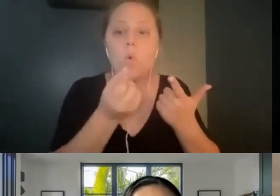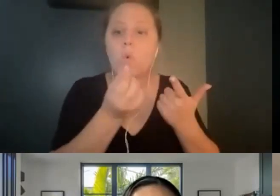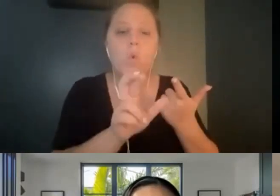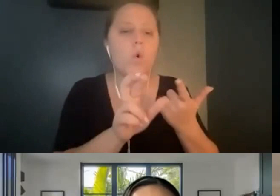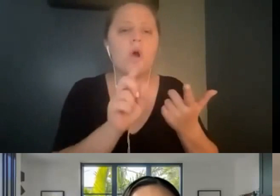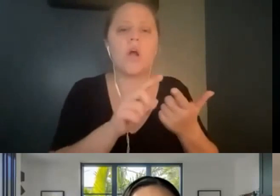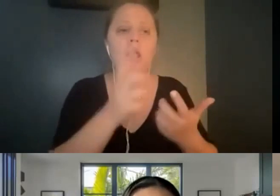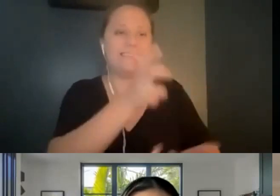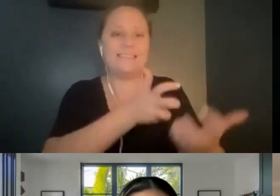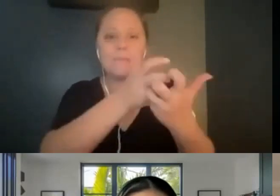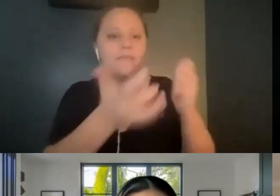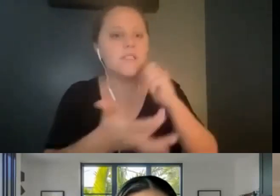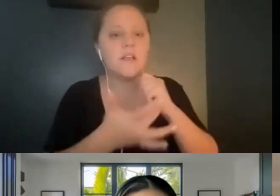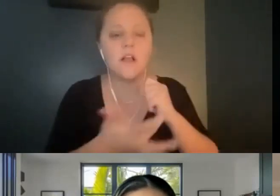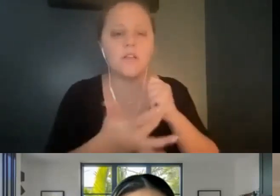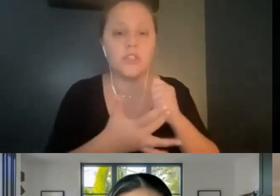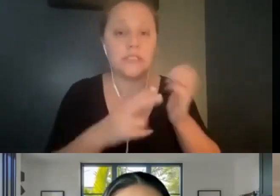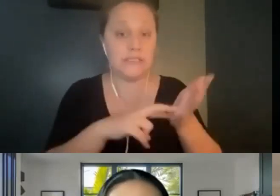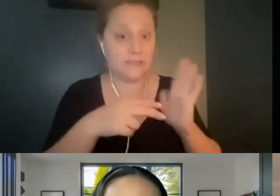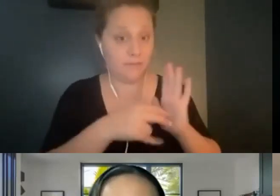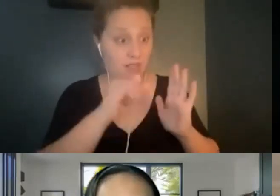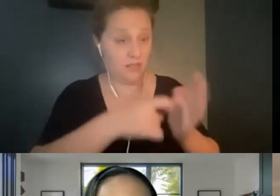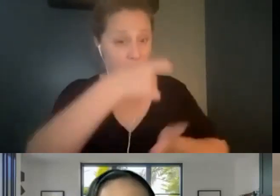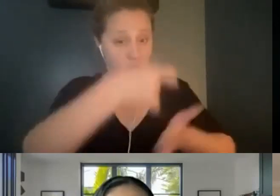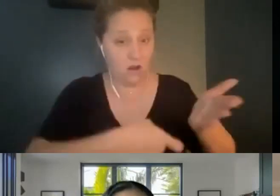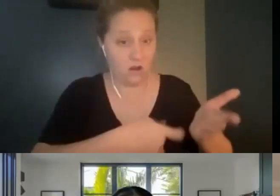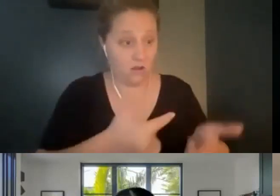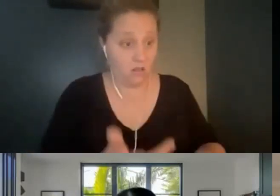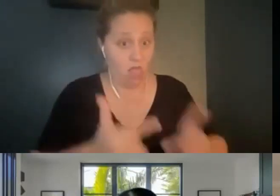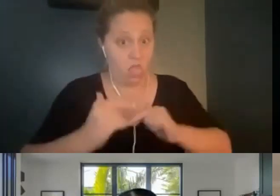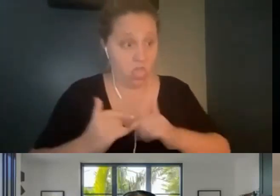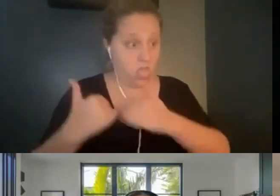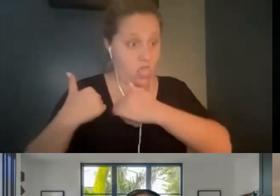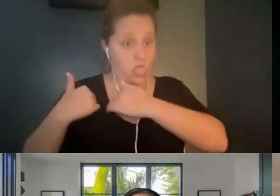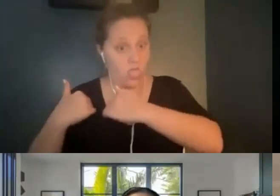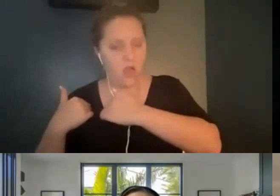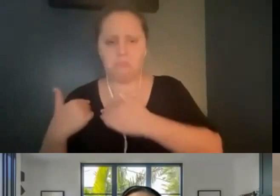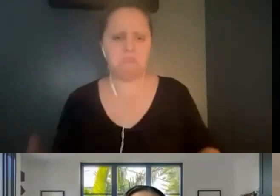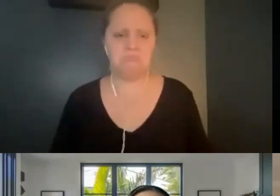technology that that cost will be passed on to the employer because most disabled